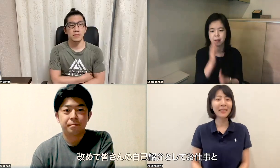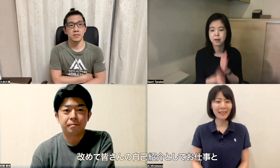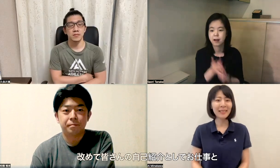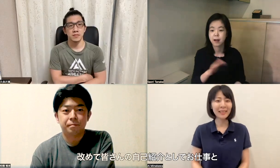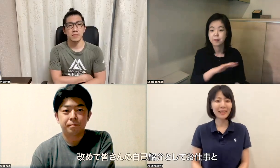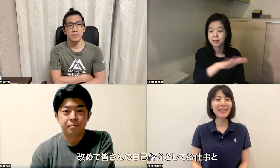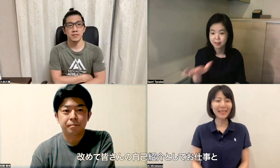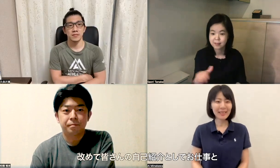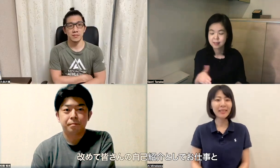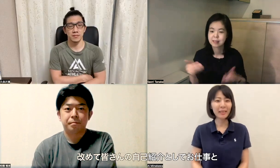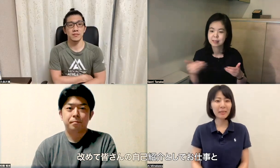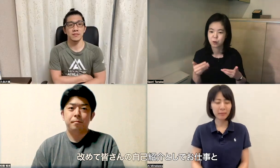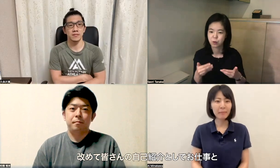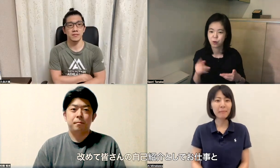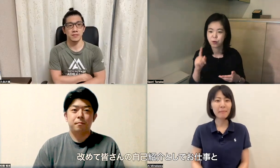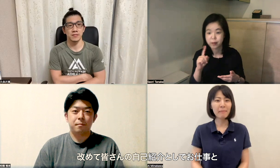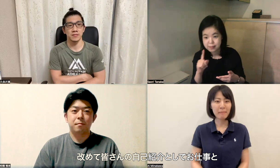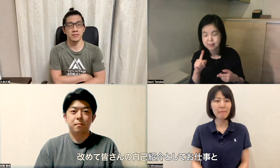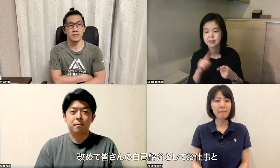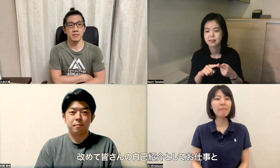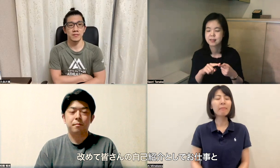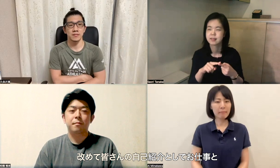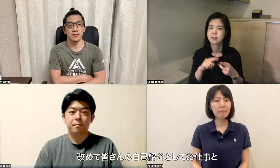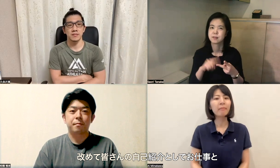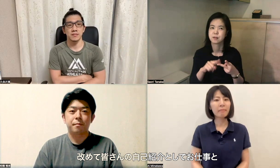To introduce yourself, could you